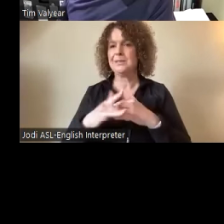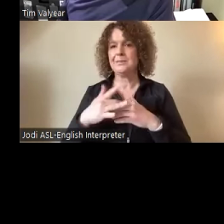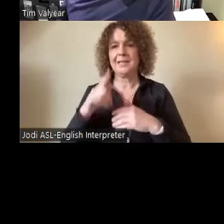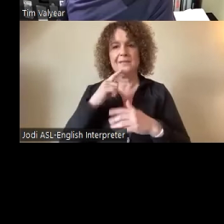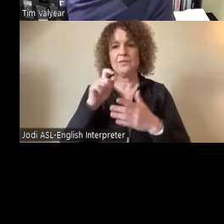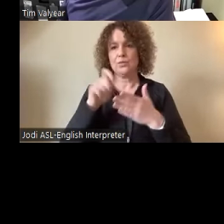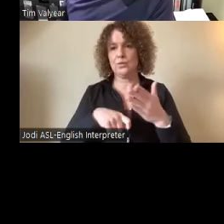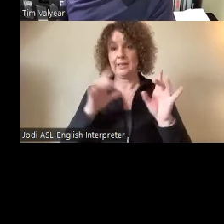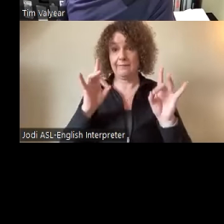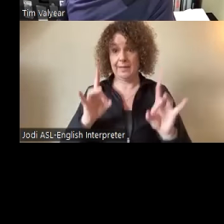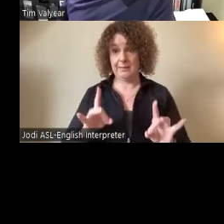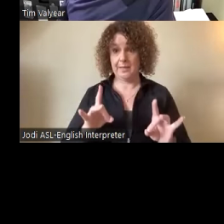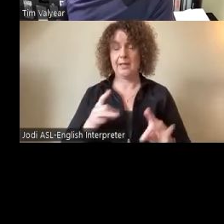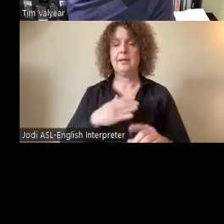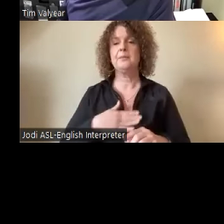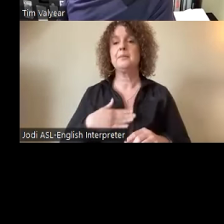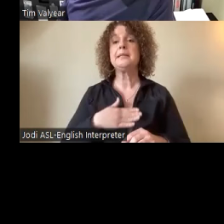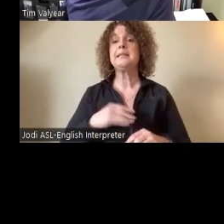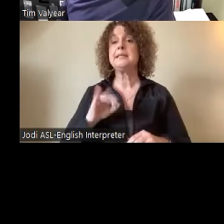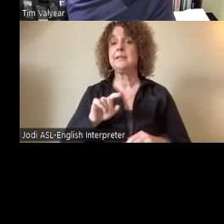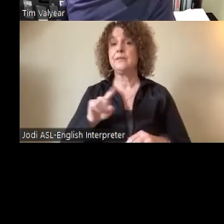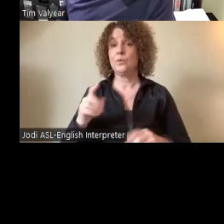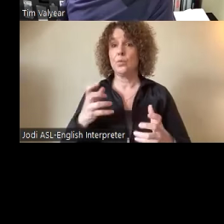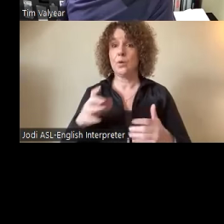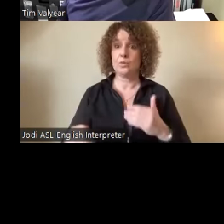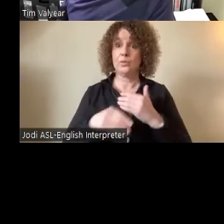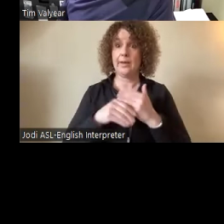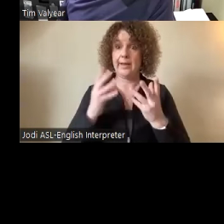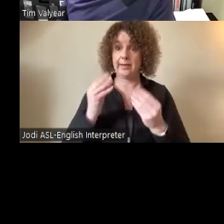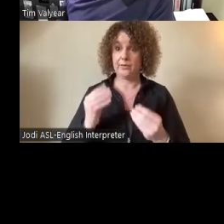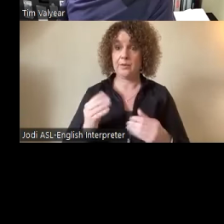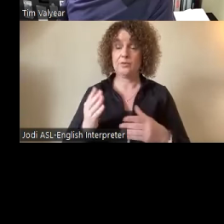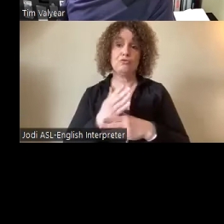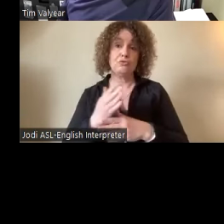one. And we realize polls don't give room for